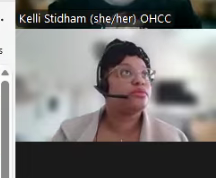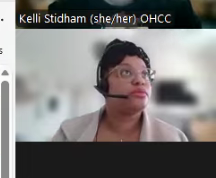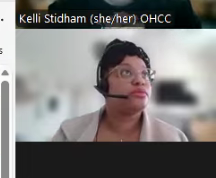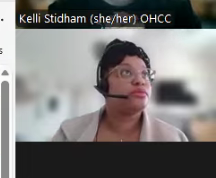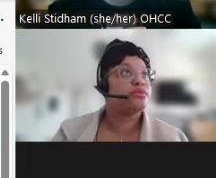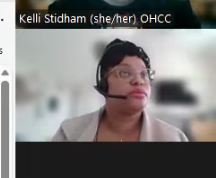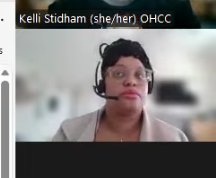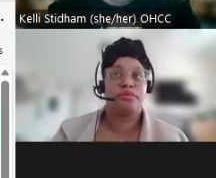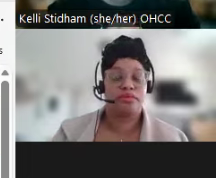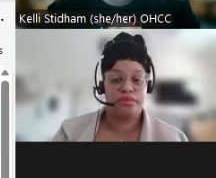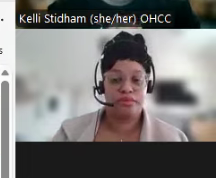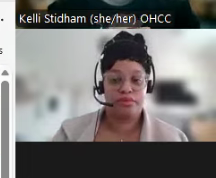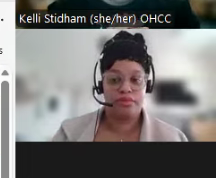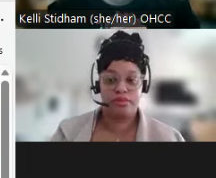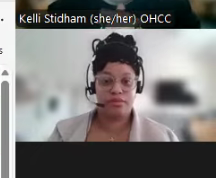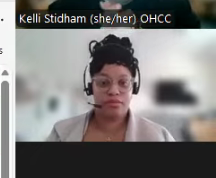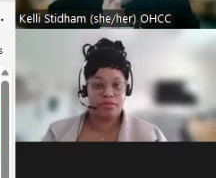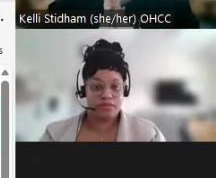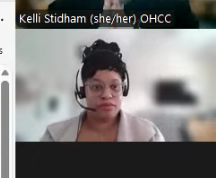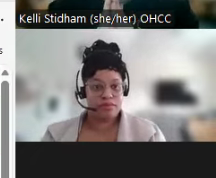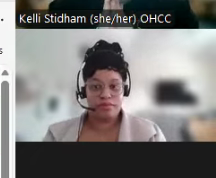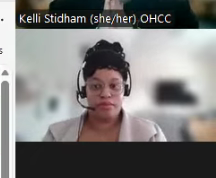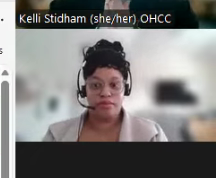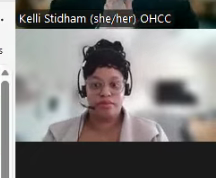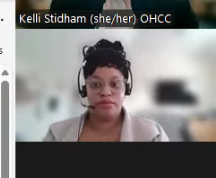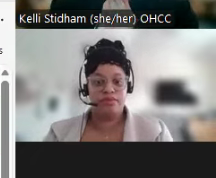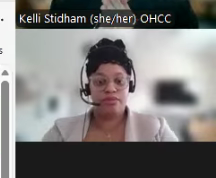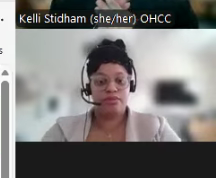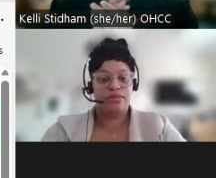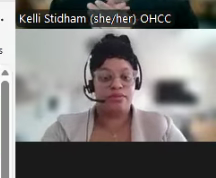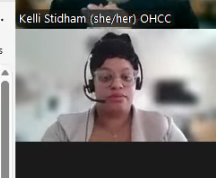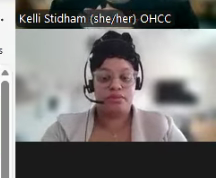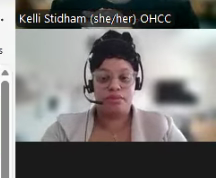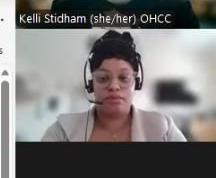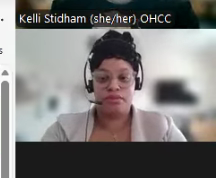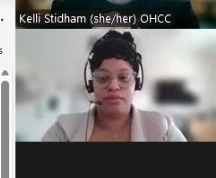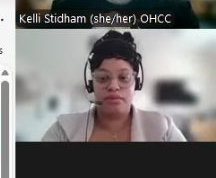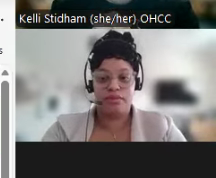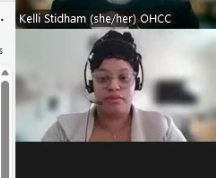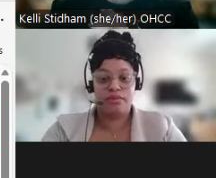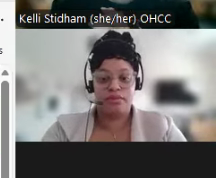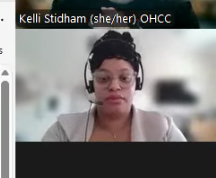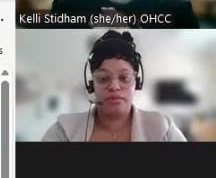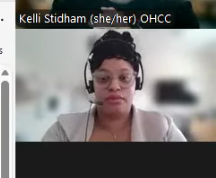payment for the training finalized? I'm